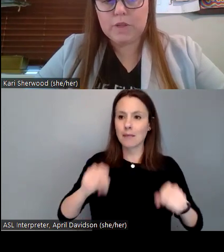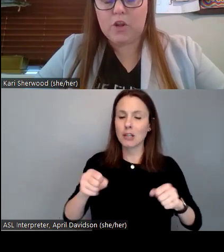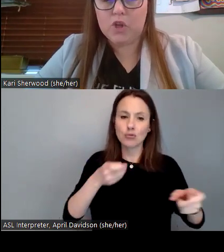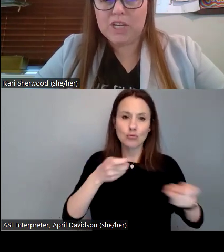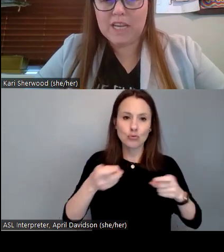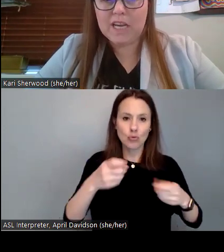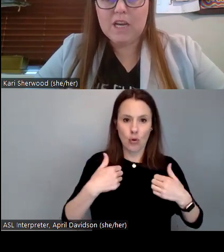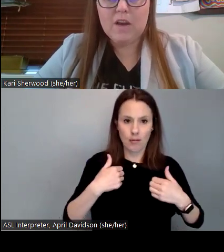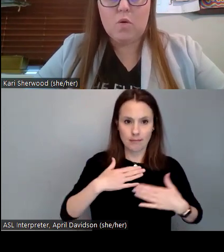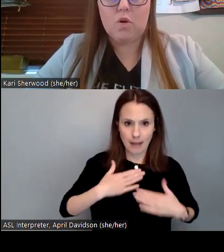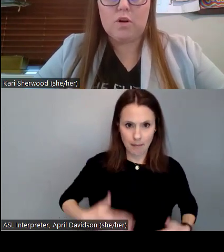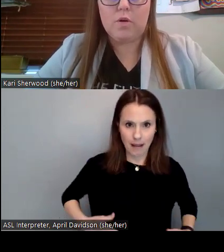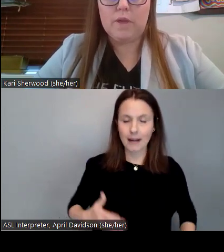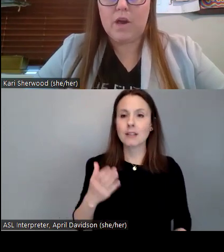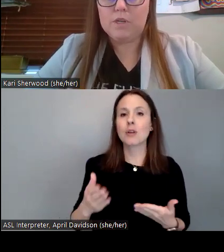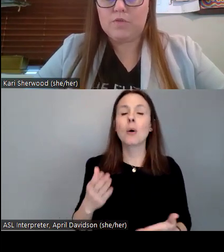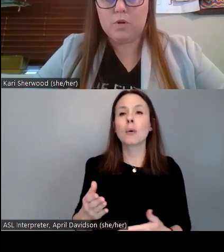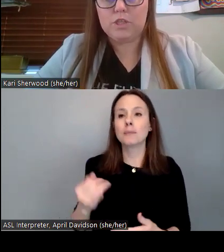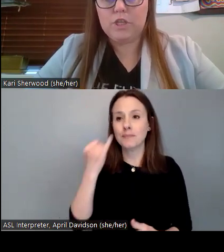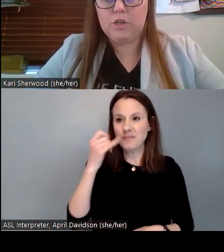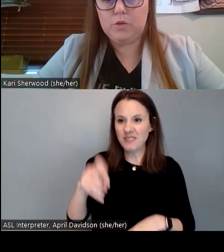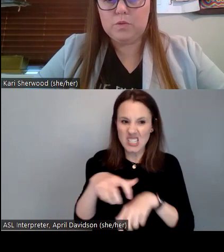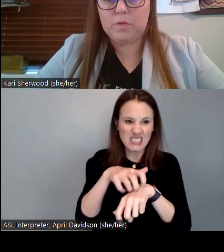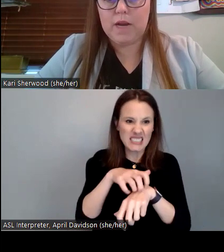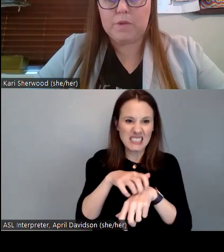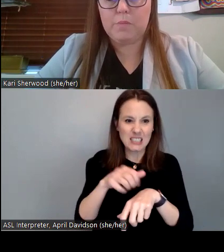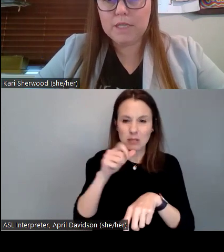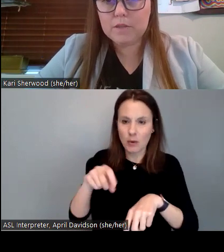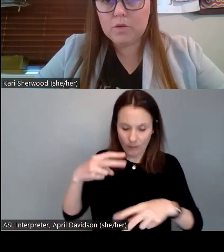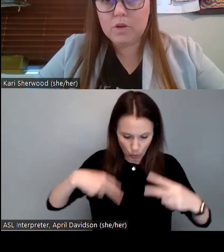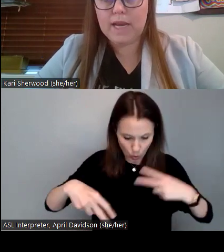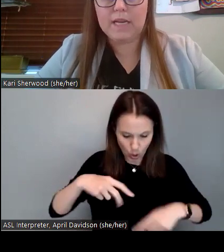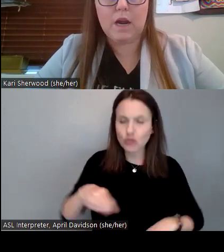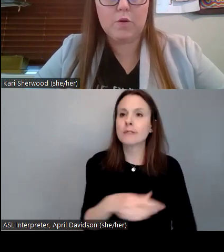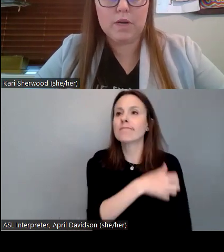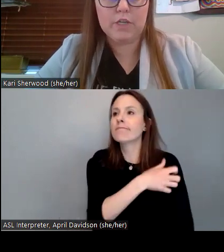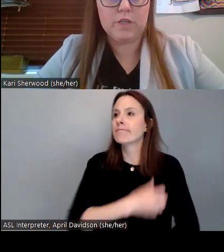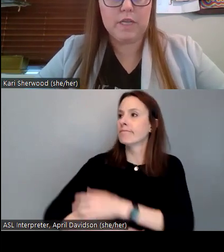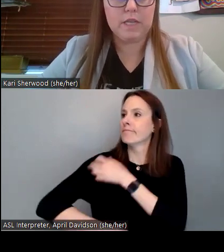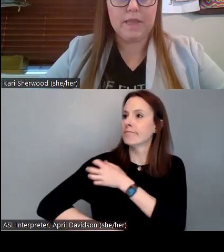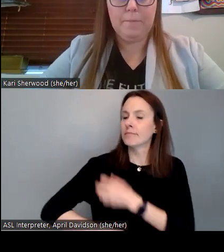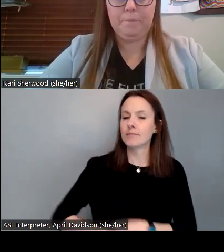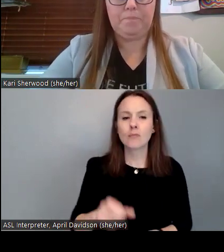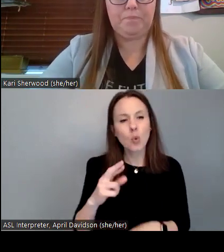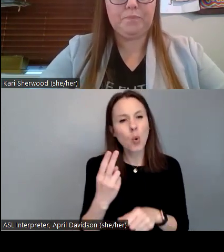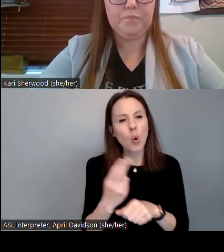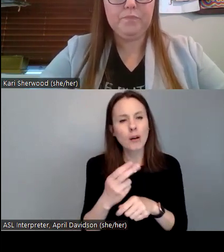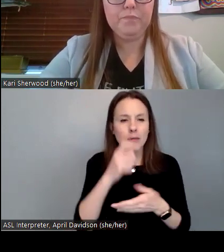without looking or knowing how much force to use when writing with a pencil, hand eye coordination, things like